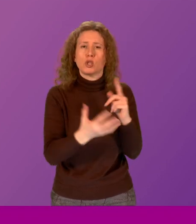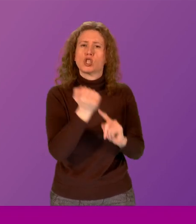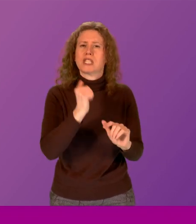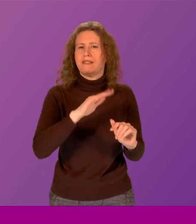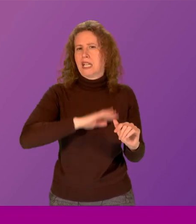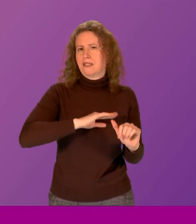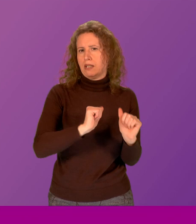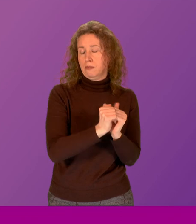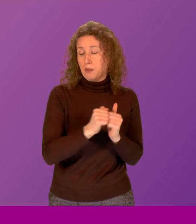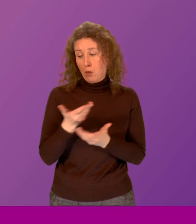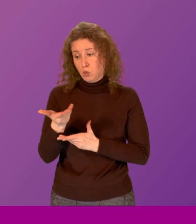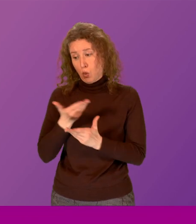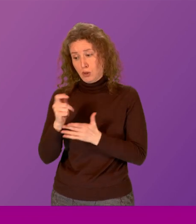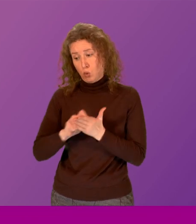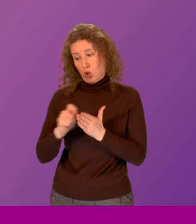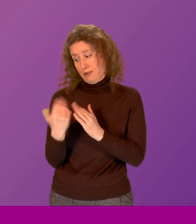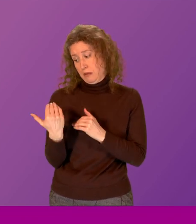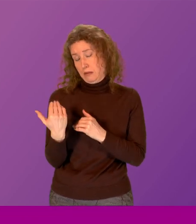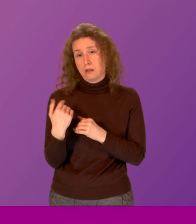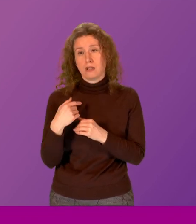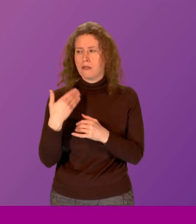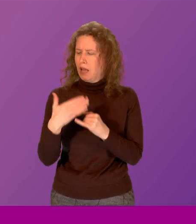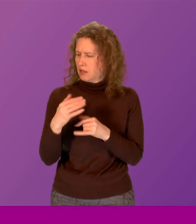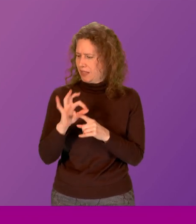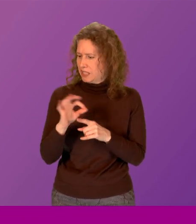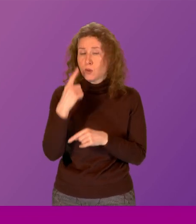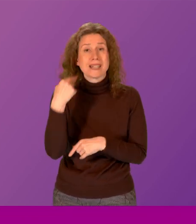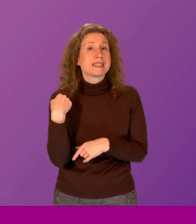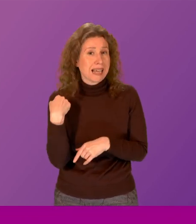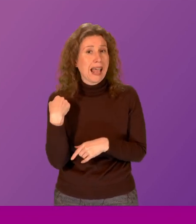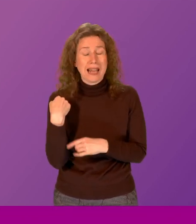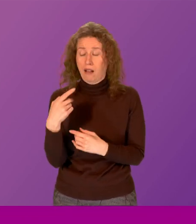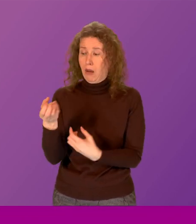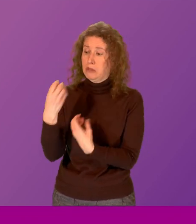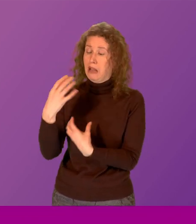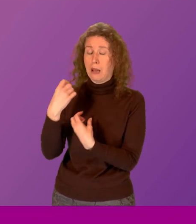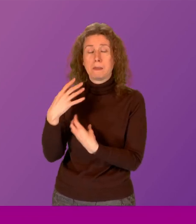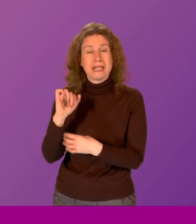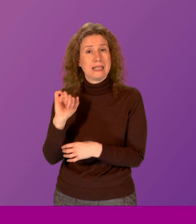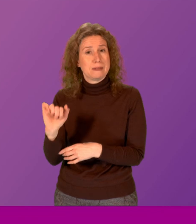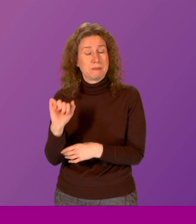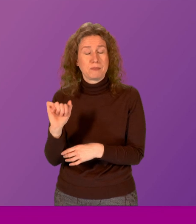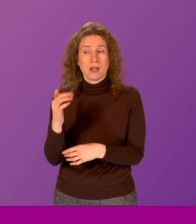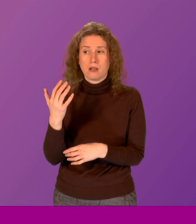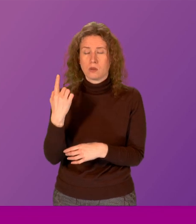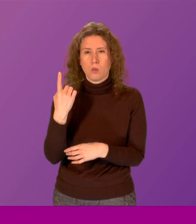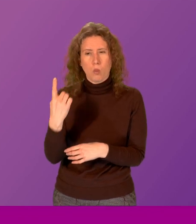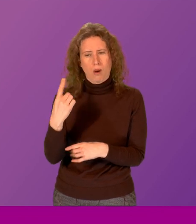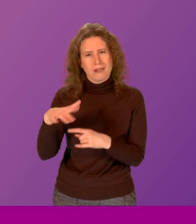some STV journalists—again, on the other end of an interview—and I was told that one of the reasons